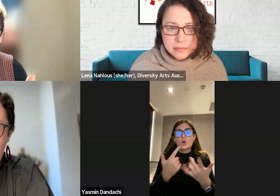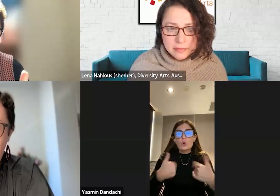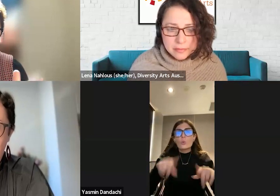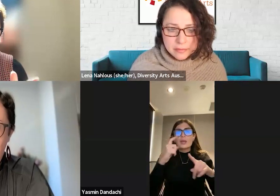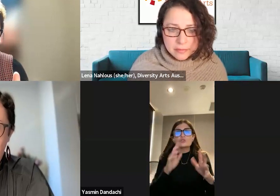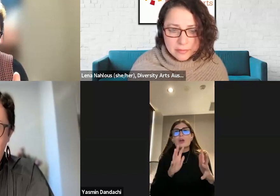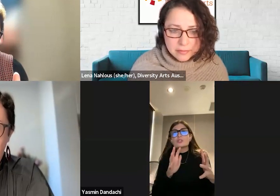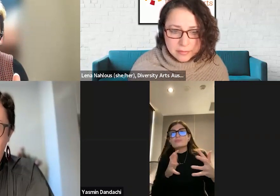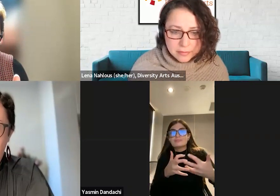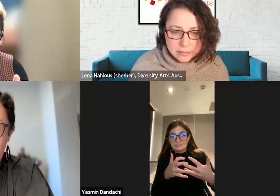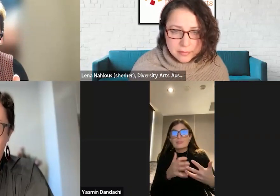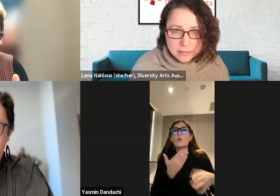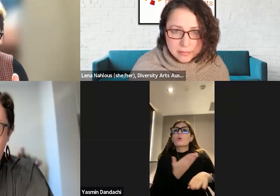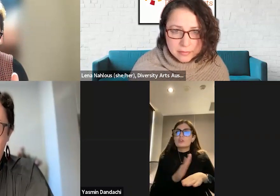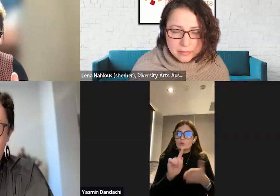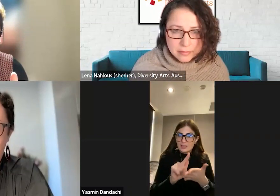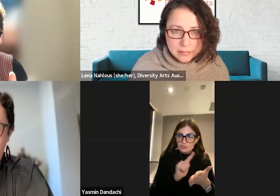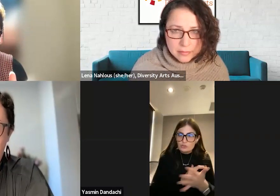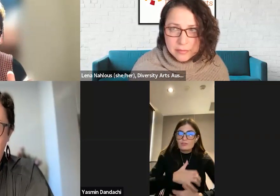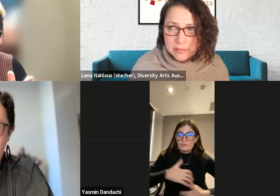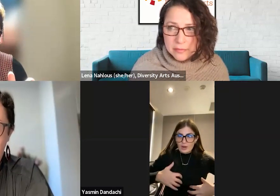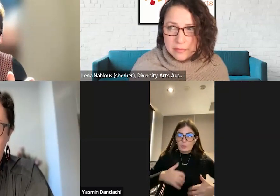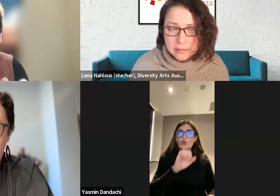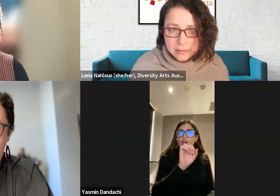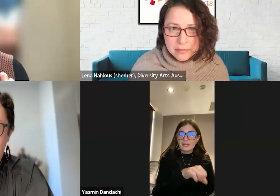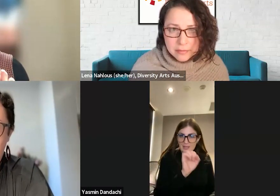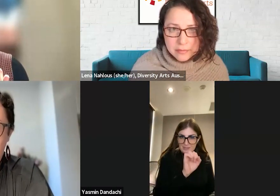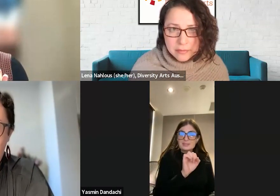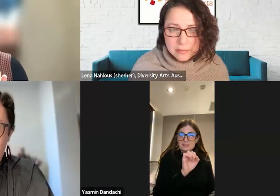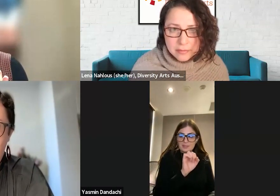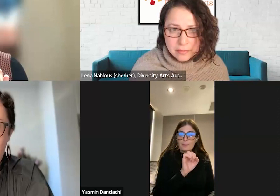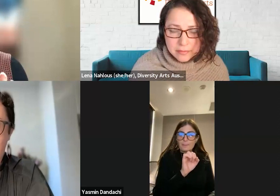and legislative framework that governance operates in but looking